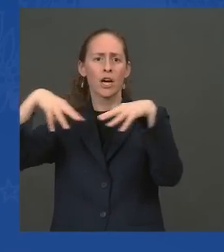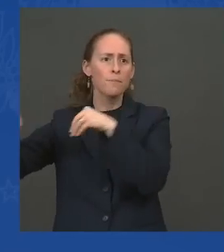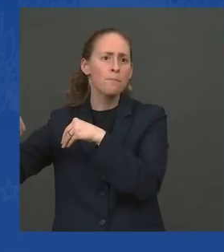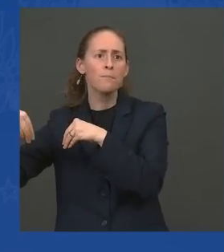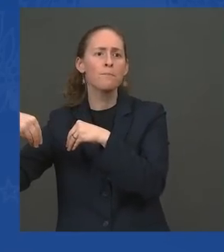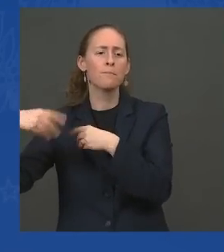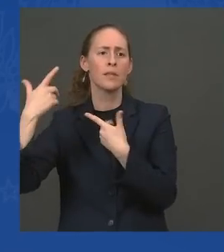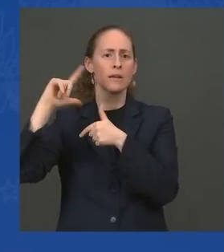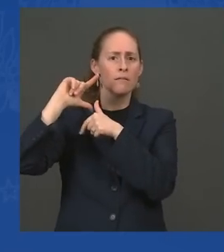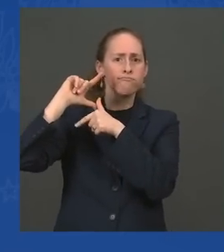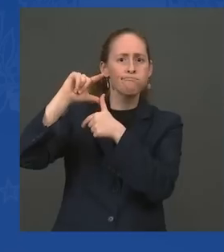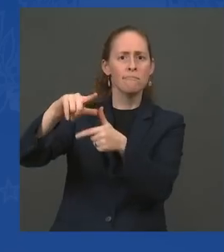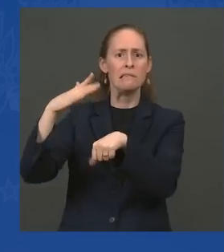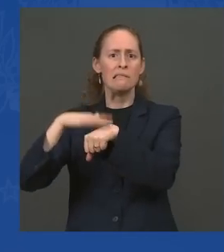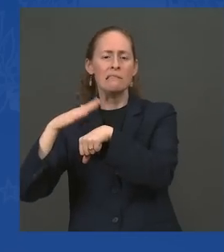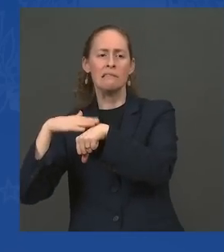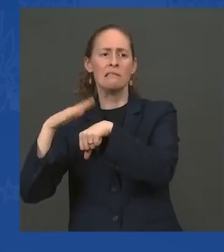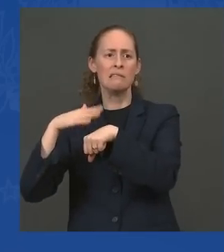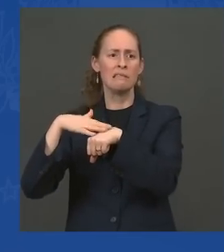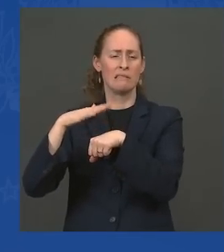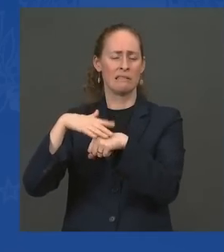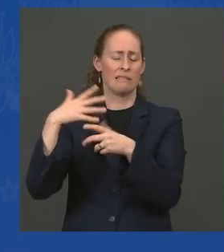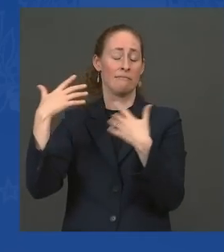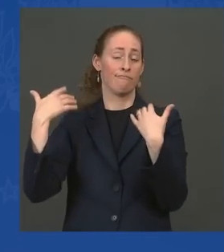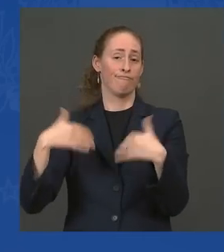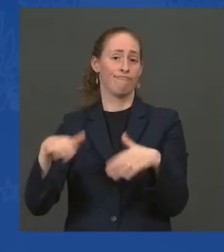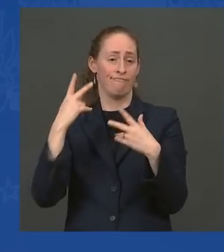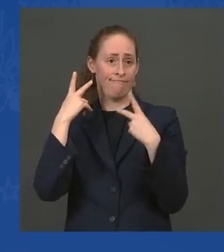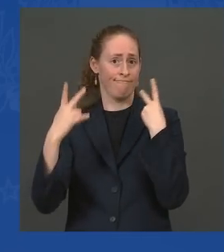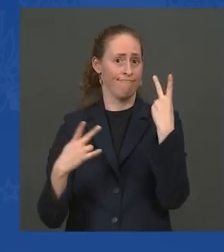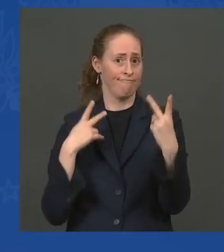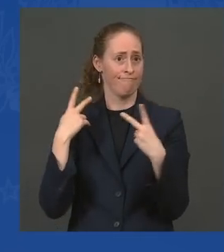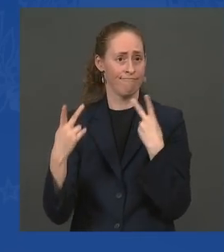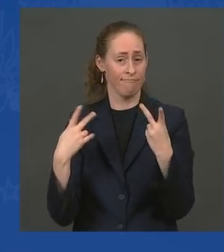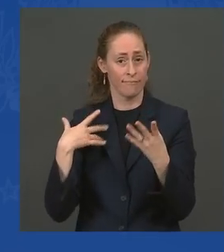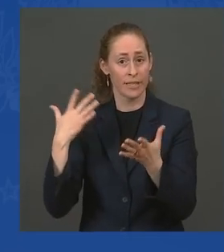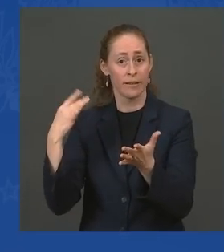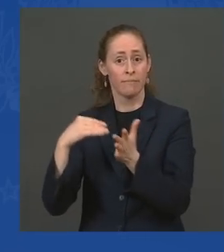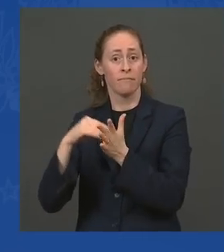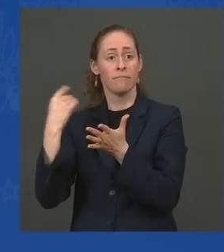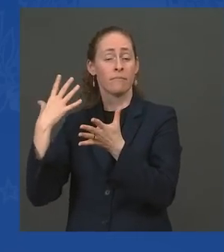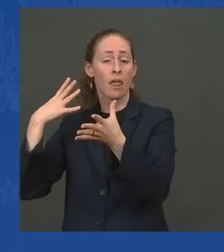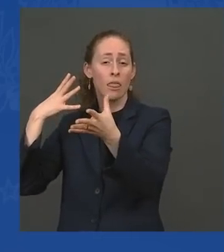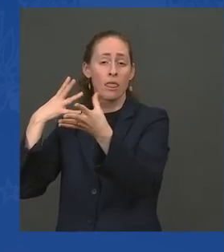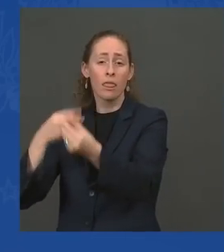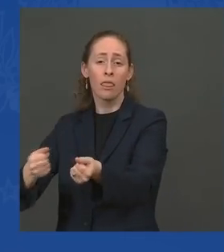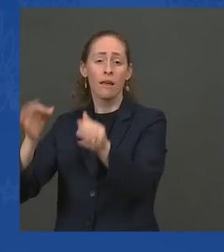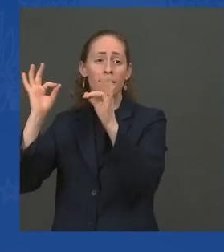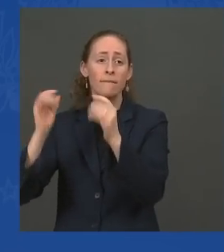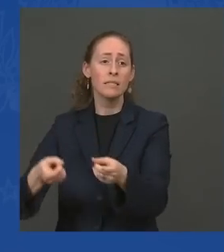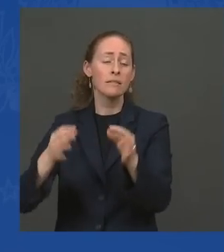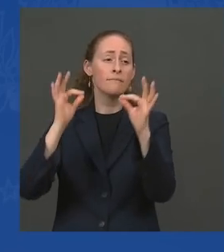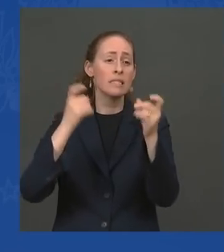Nationally, last year -- listen to this: Nationally, last year, the extreme weather